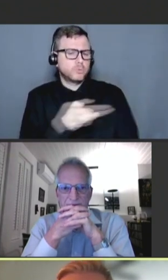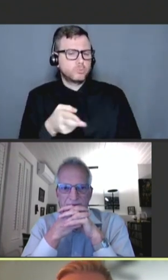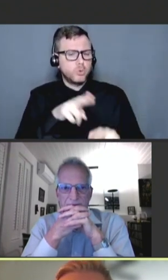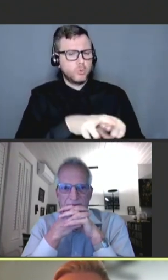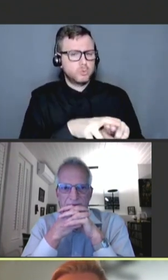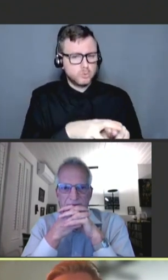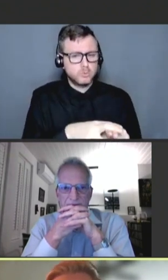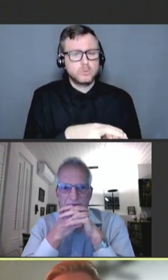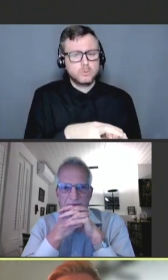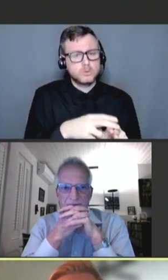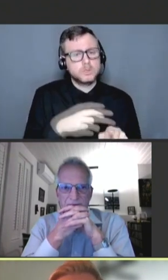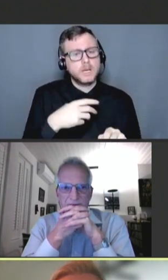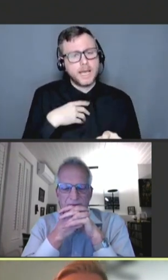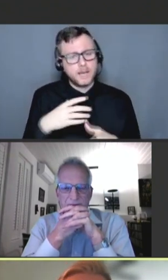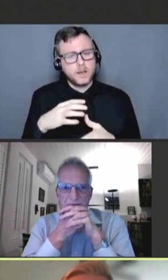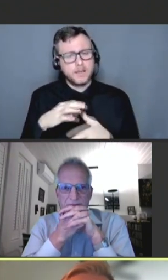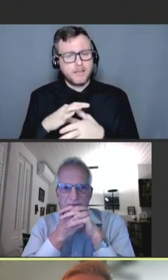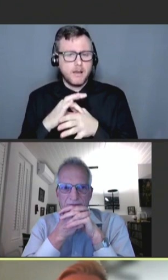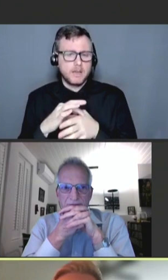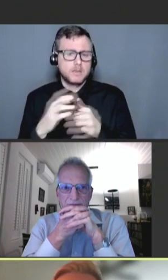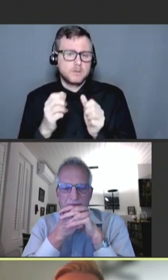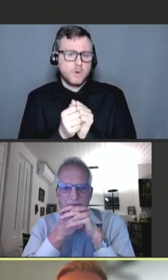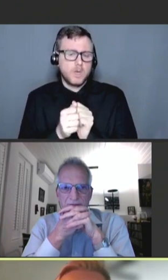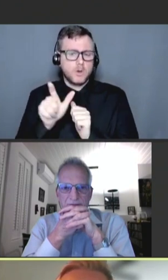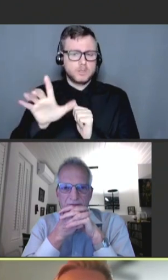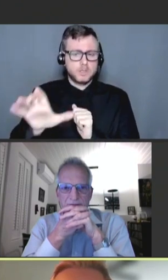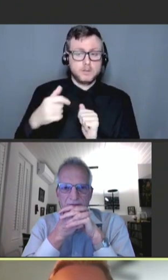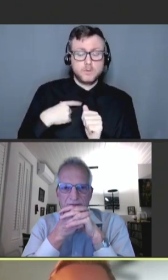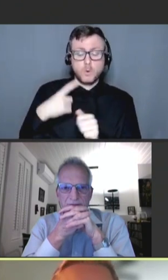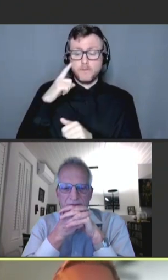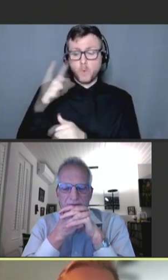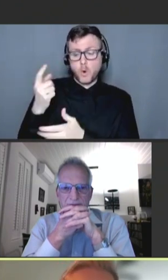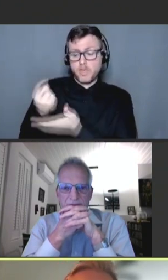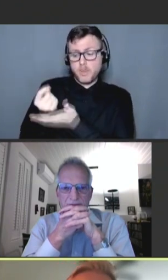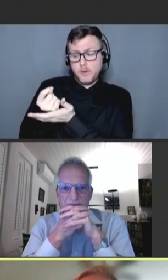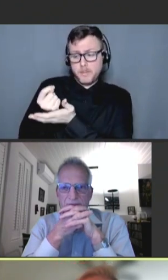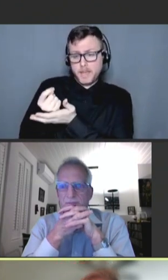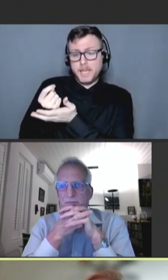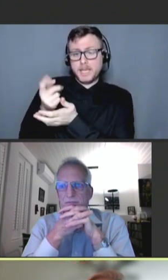preventing breach on the therapeutic side for Long-COVID is also unclear. Next slide, please.